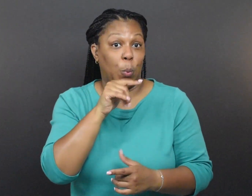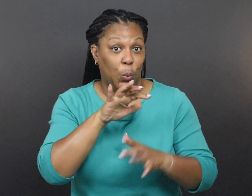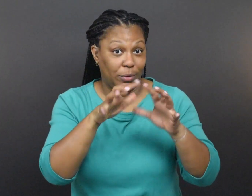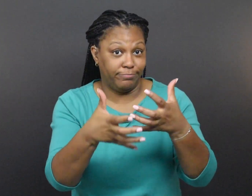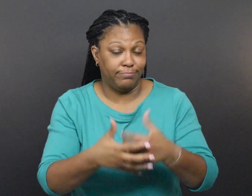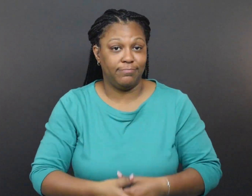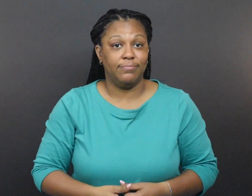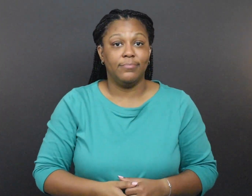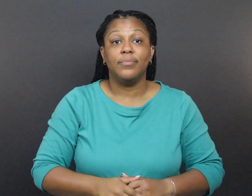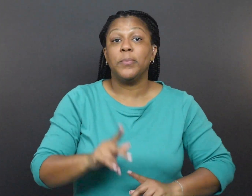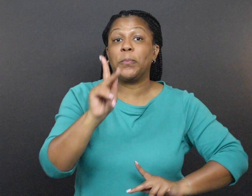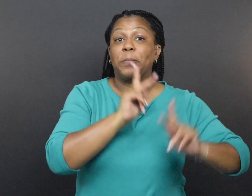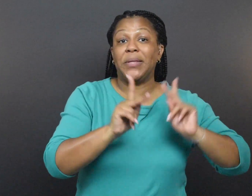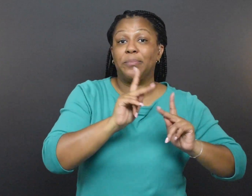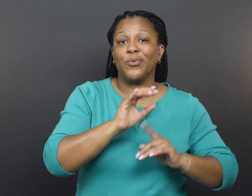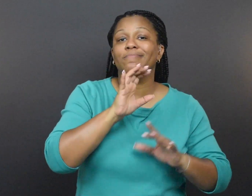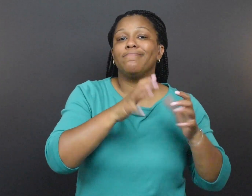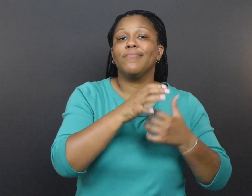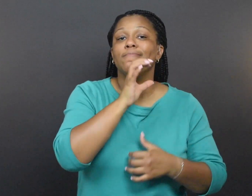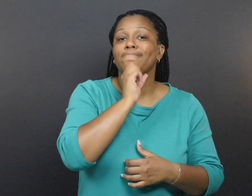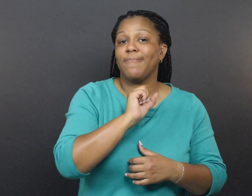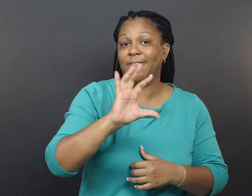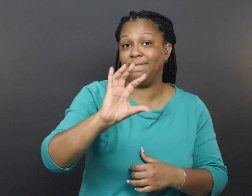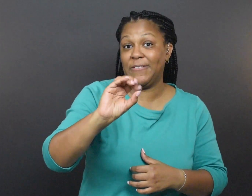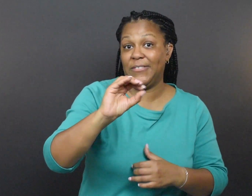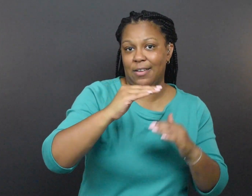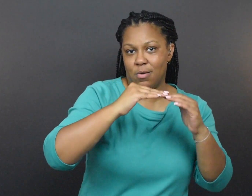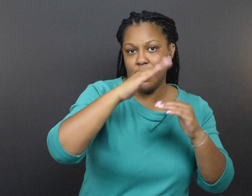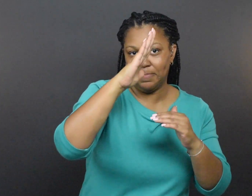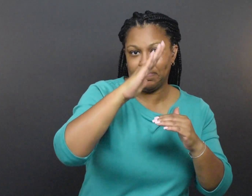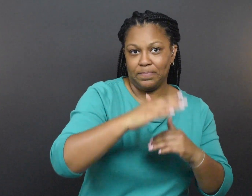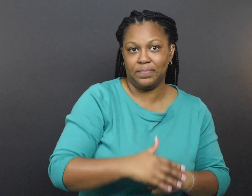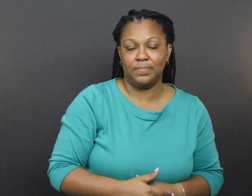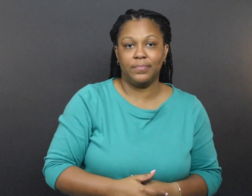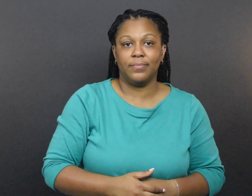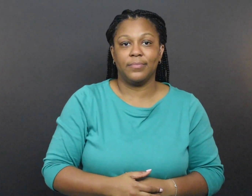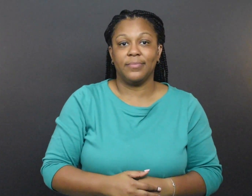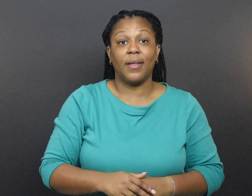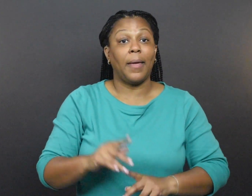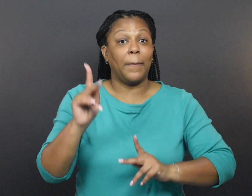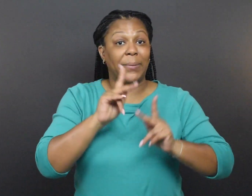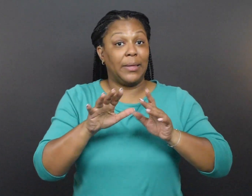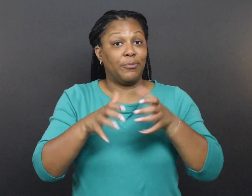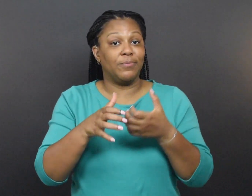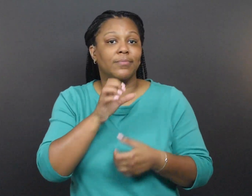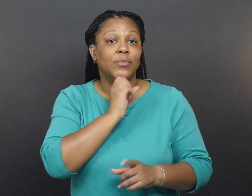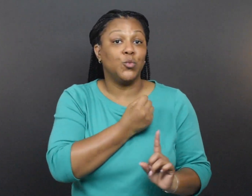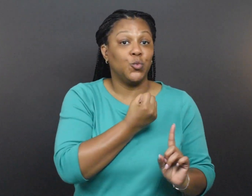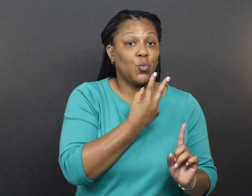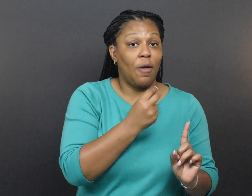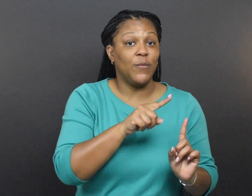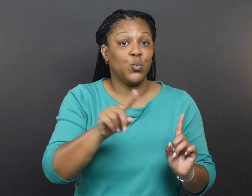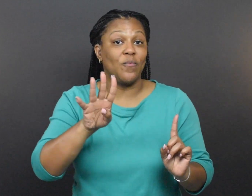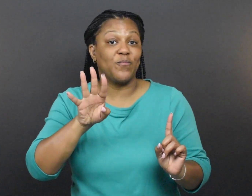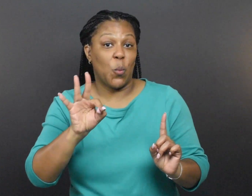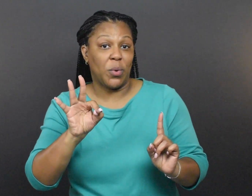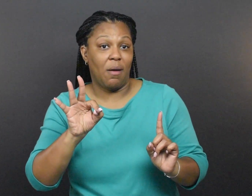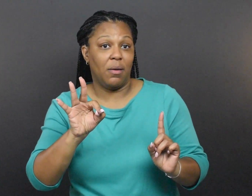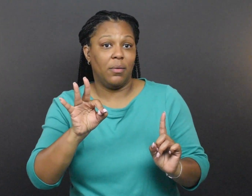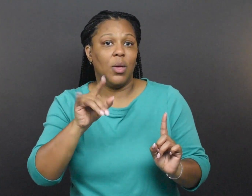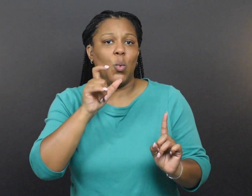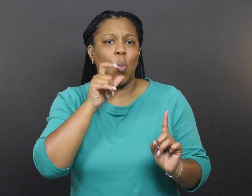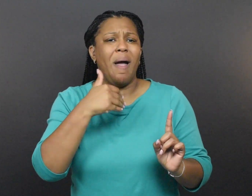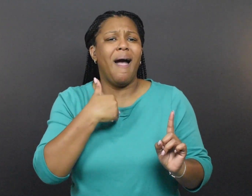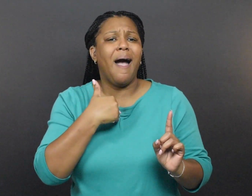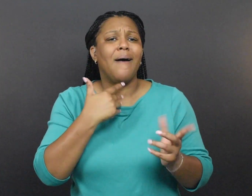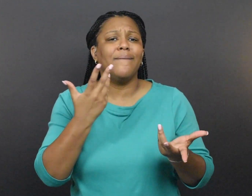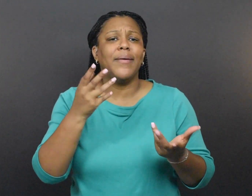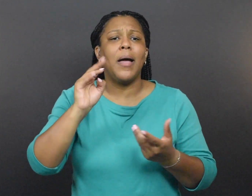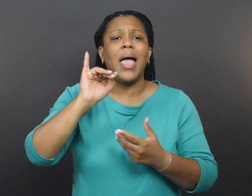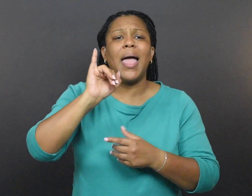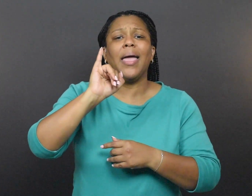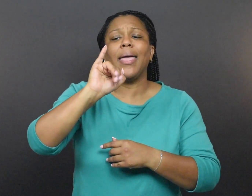 People ages 50 years and older.  People ages 12-49 years who have certain